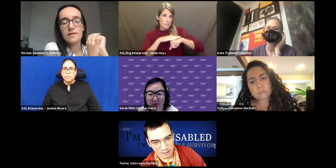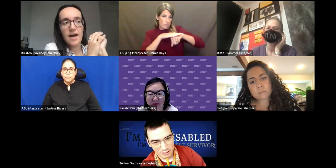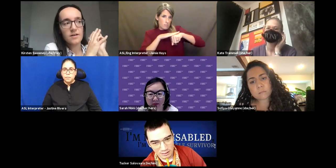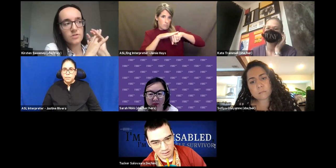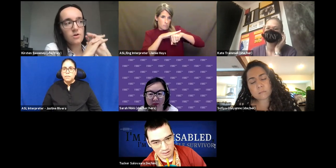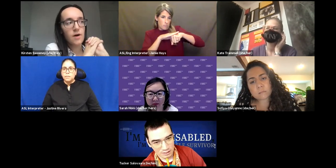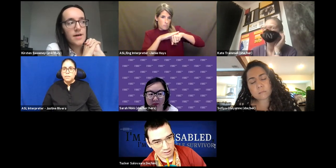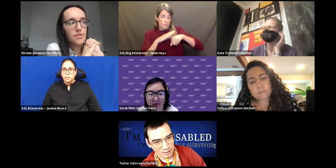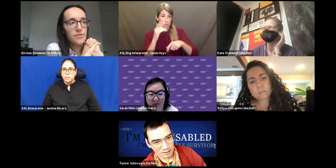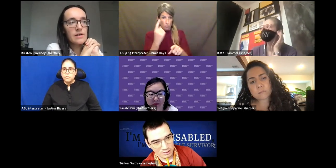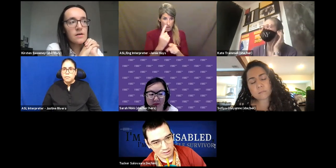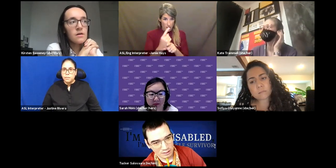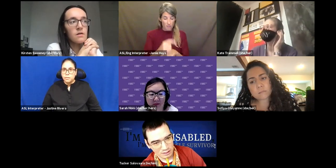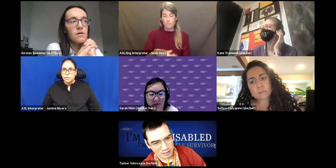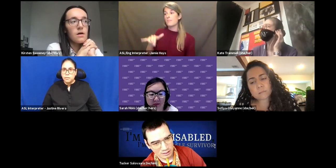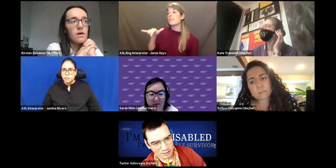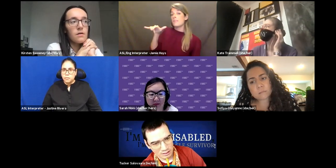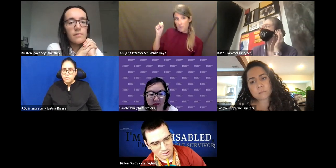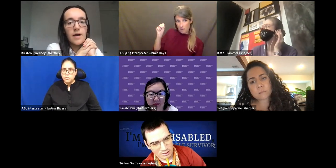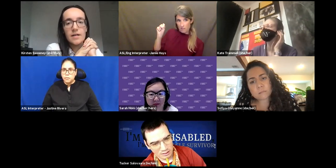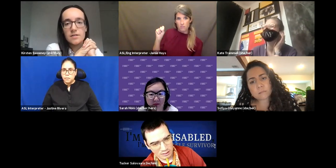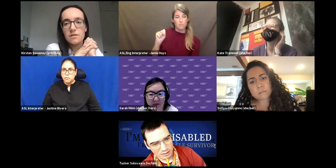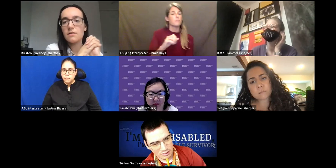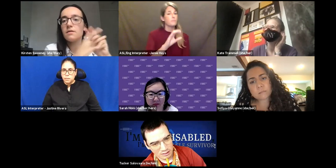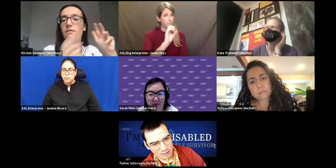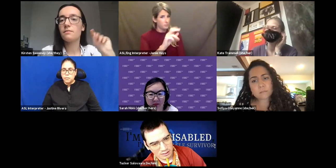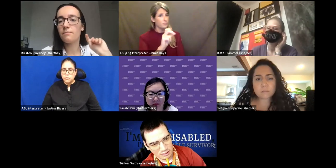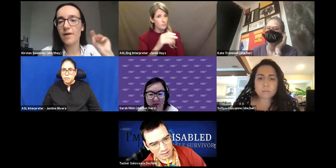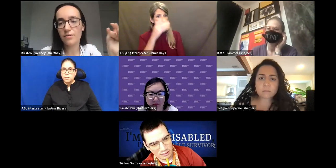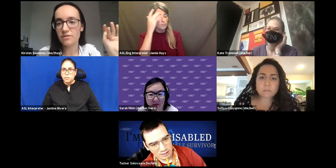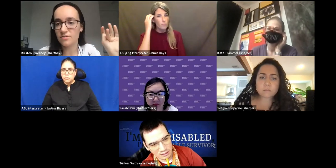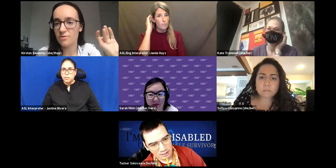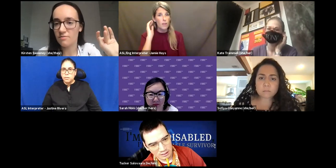Kirsten Sweeney: Yeah, so I think, and, Beth, also, you are